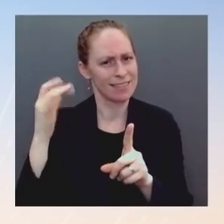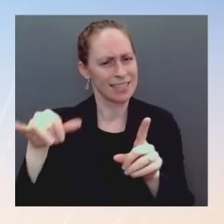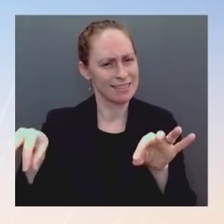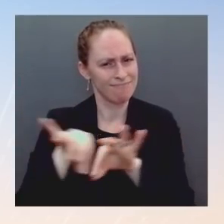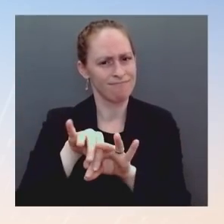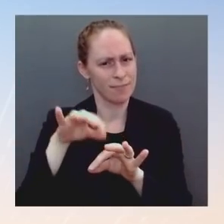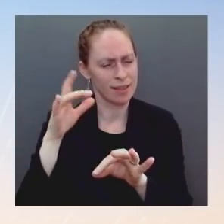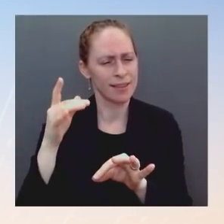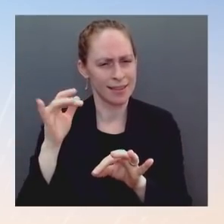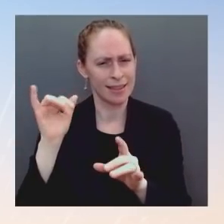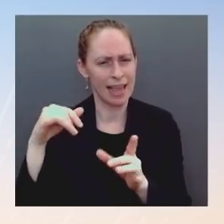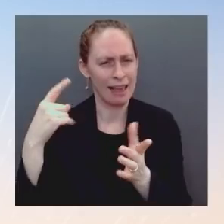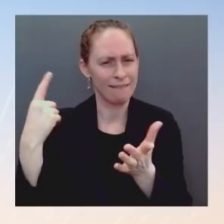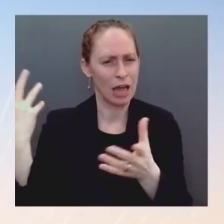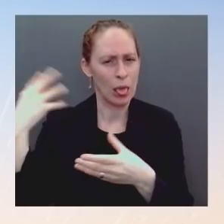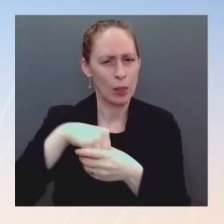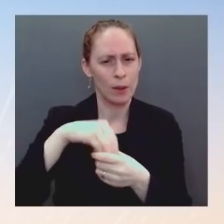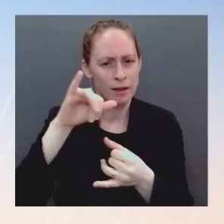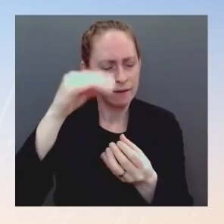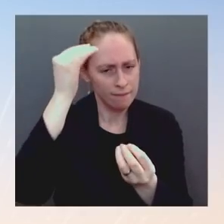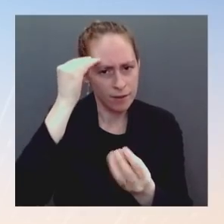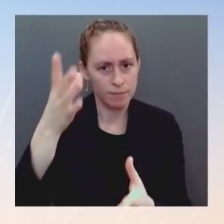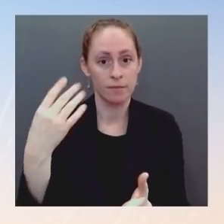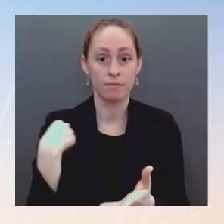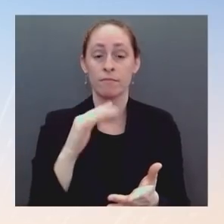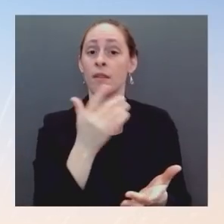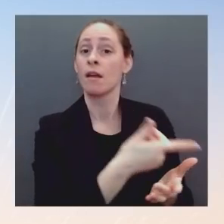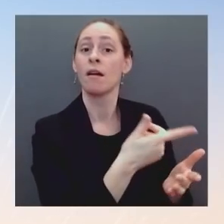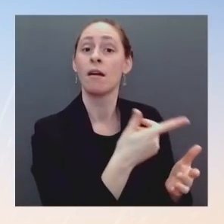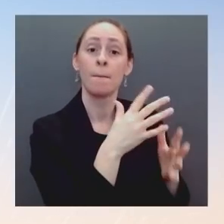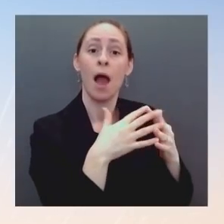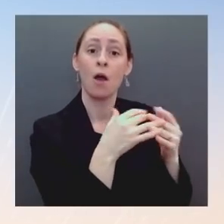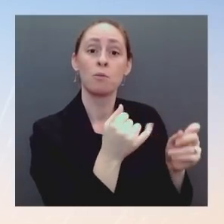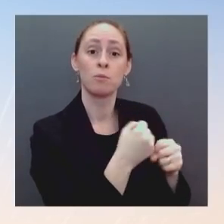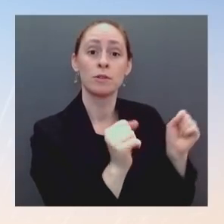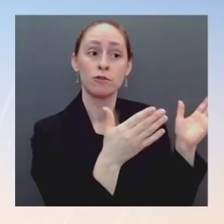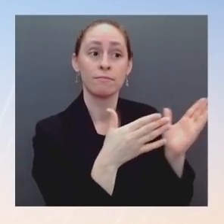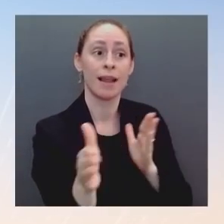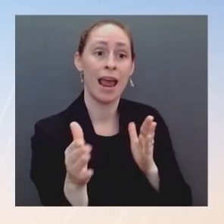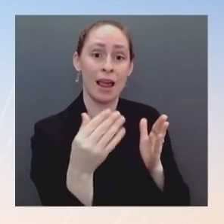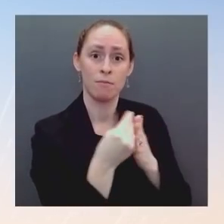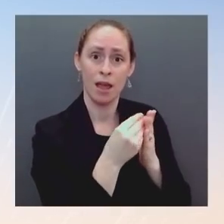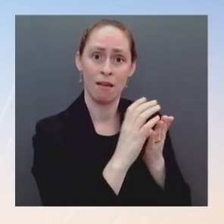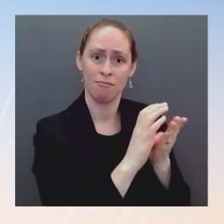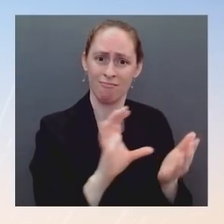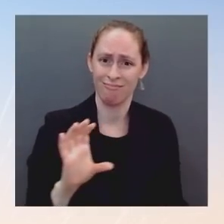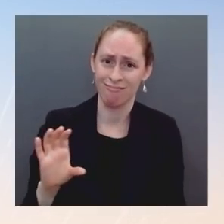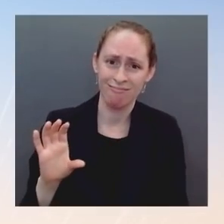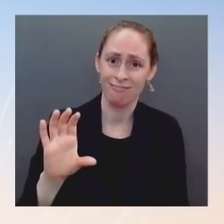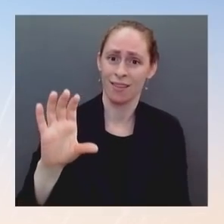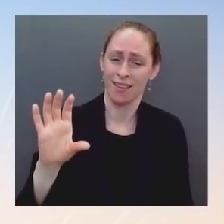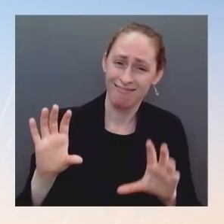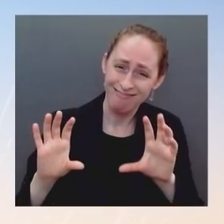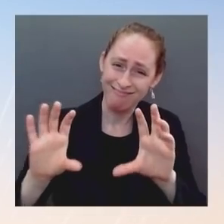something that every single Republican voted against. I said in that interview that I know they don't like it when we call that out.